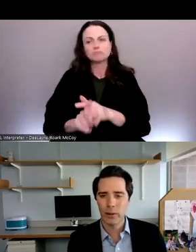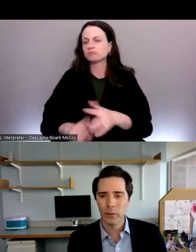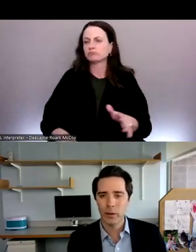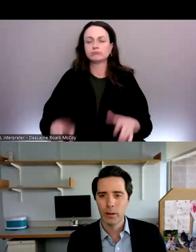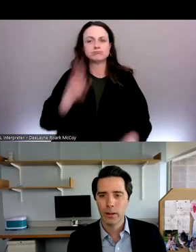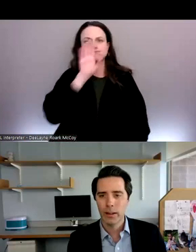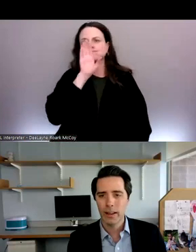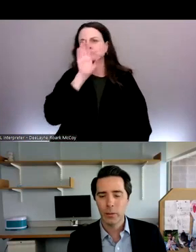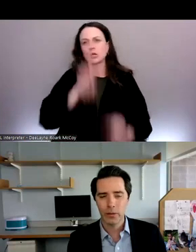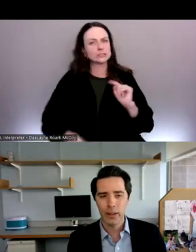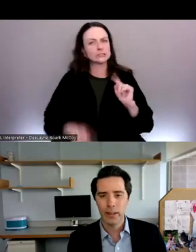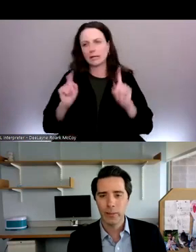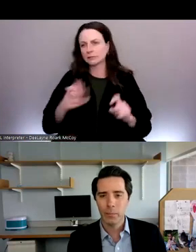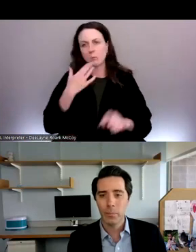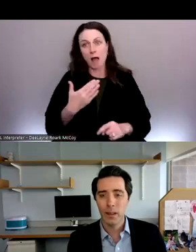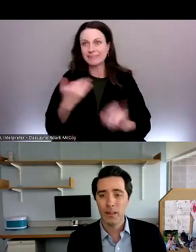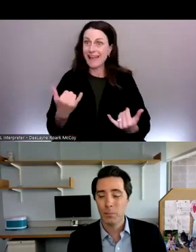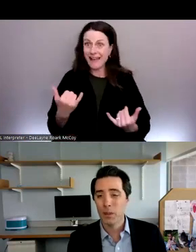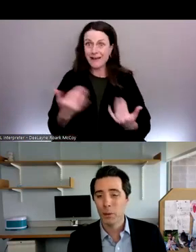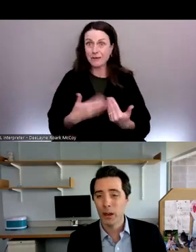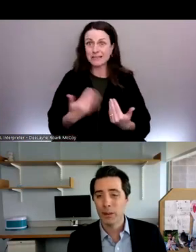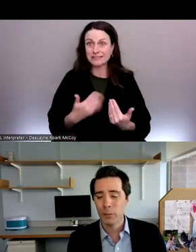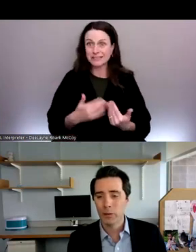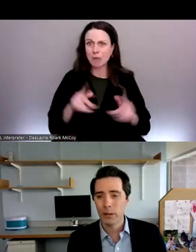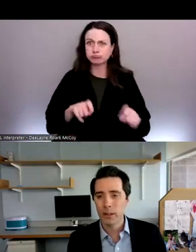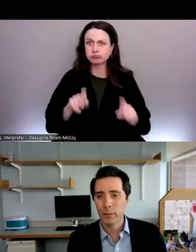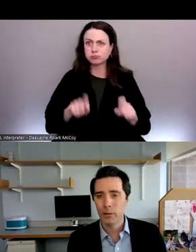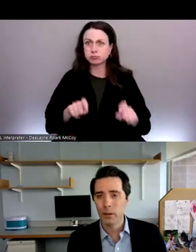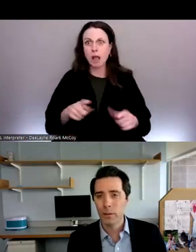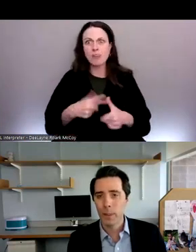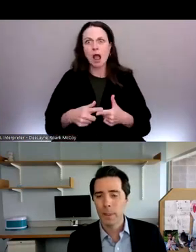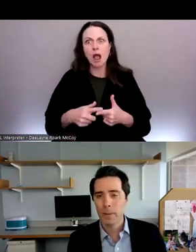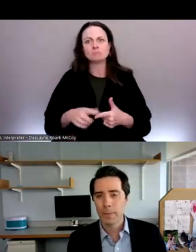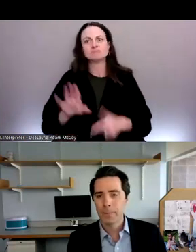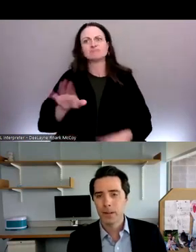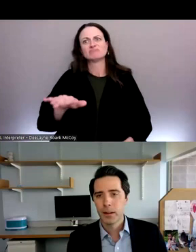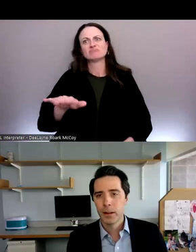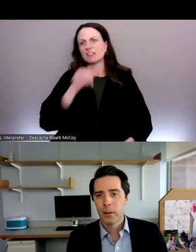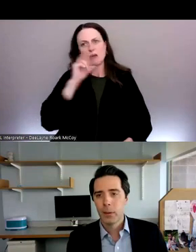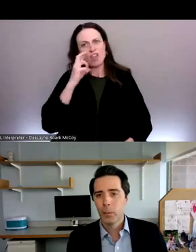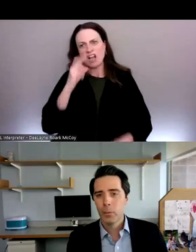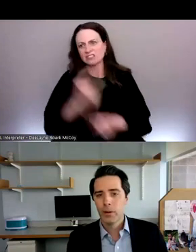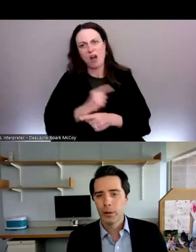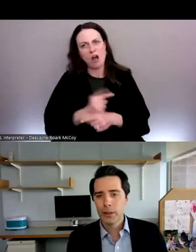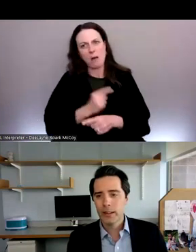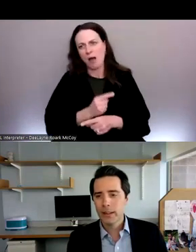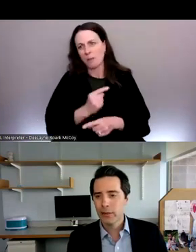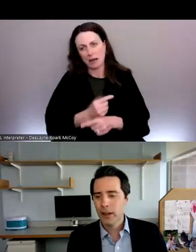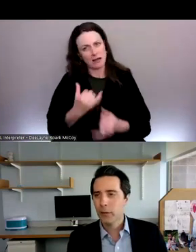it very well and now we're finding it it's much more common than we realized before